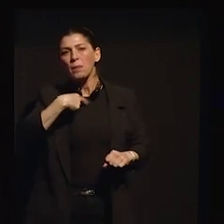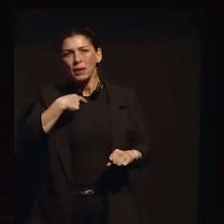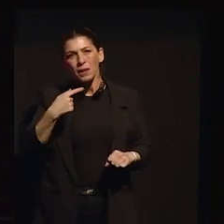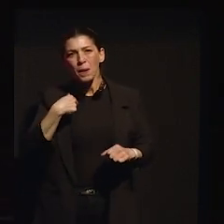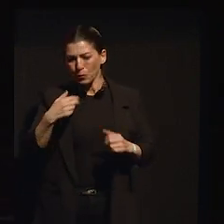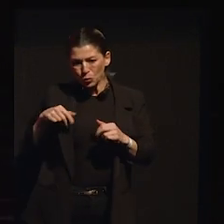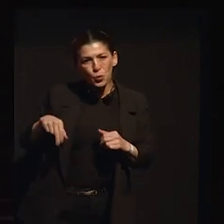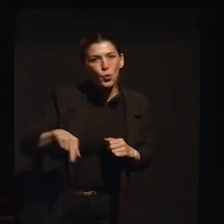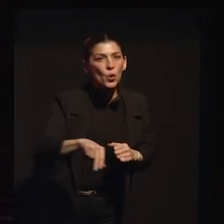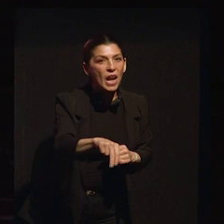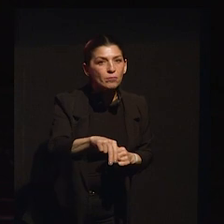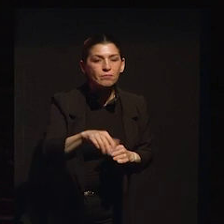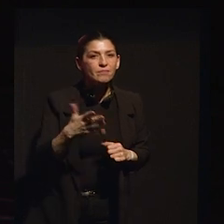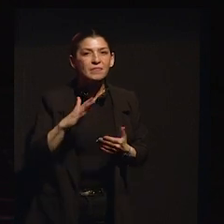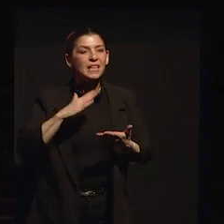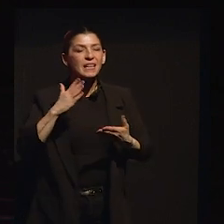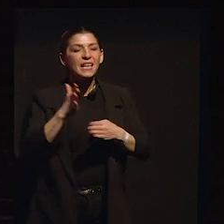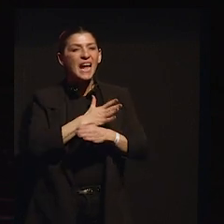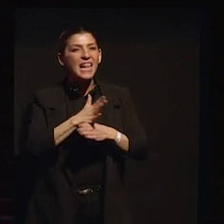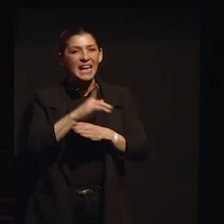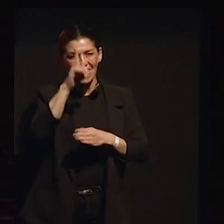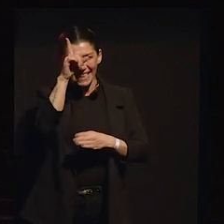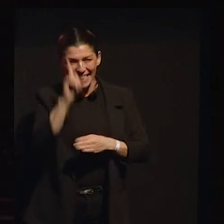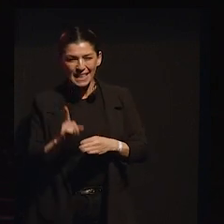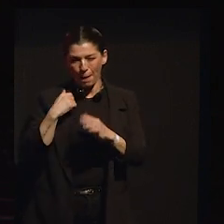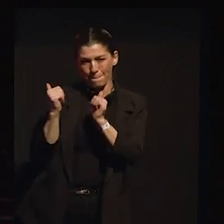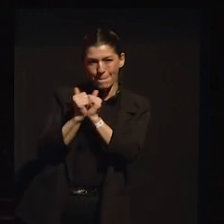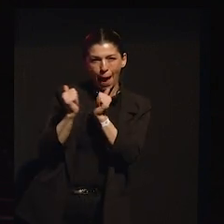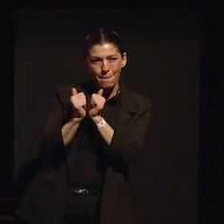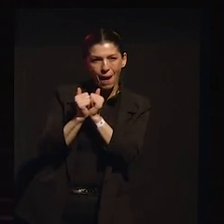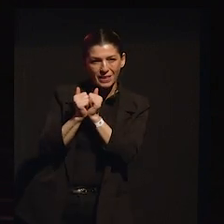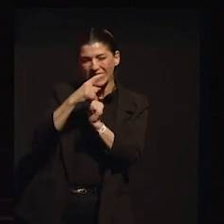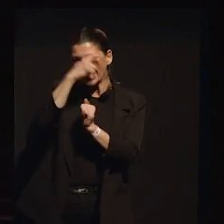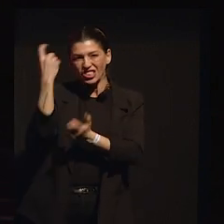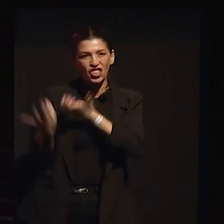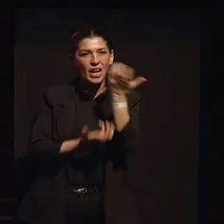Because this is the first act of women’s solidarity, you will warm it up by rolling it together. You figure out how to do that.